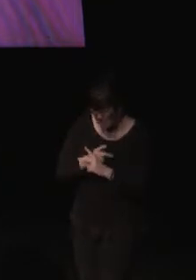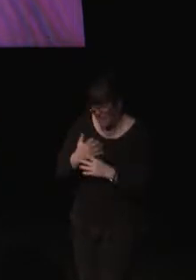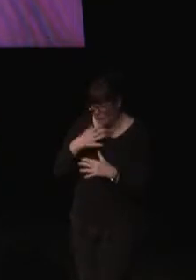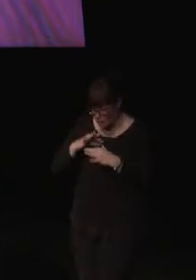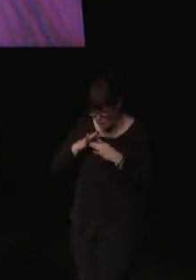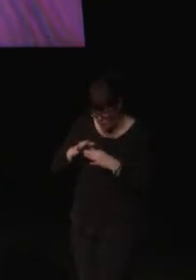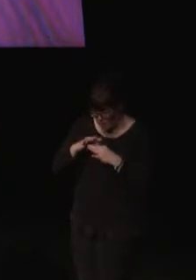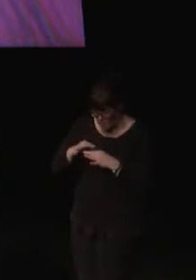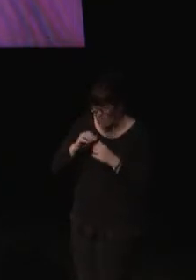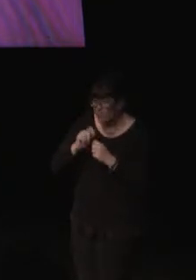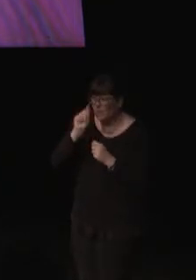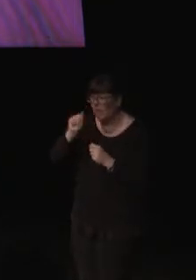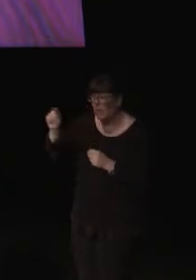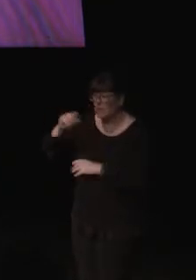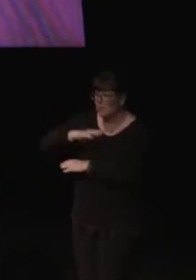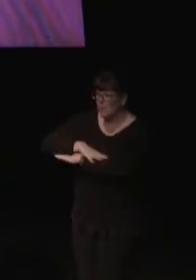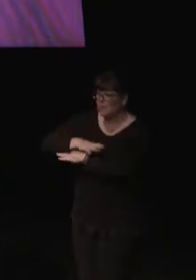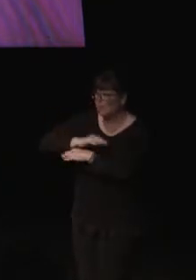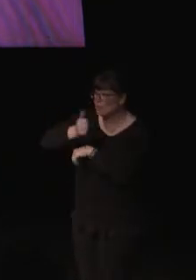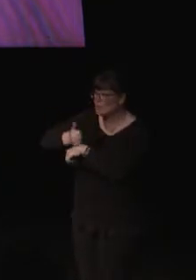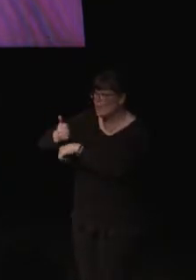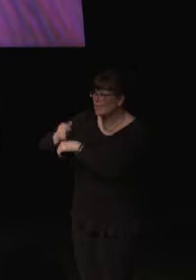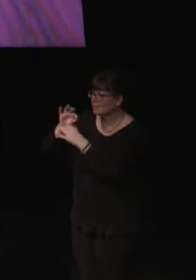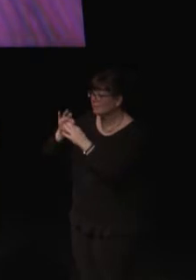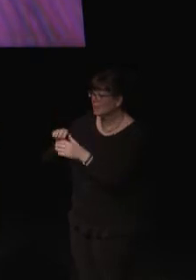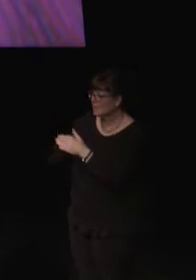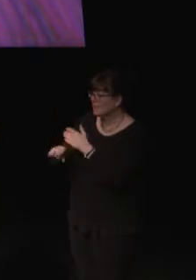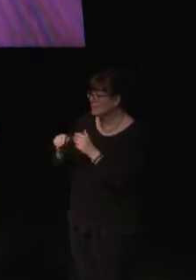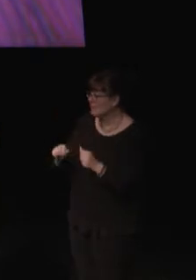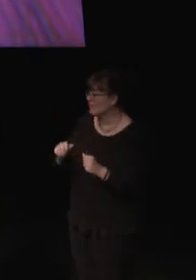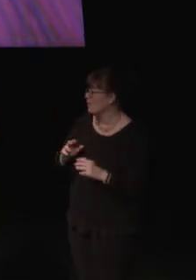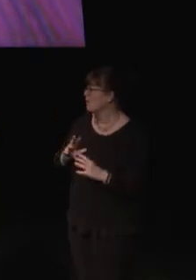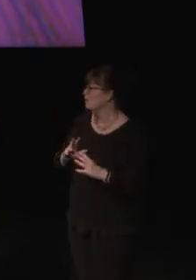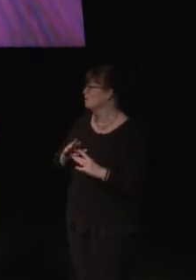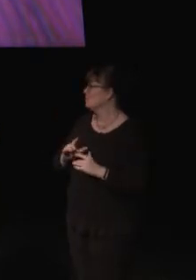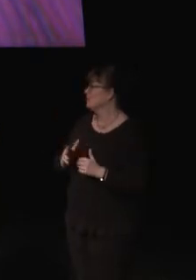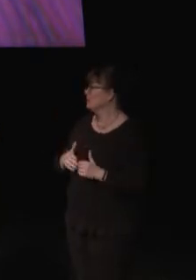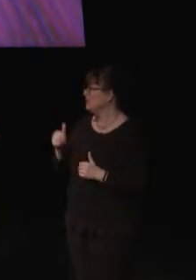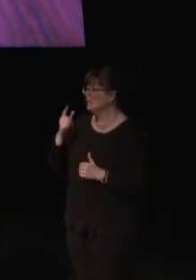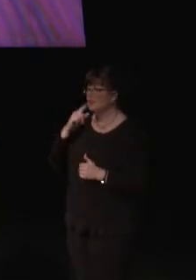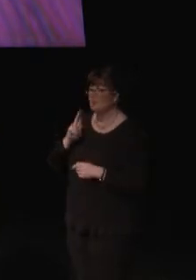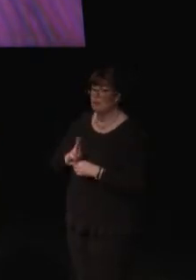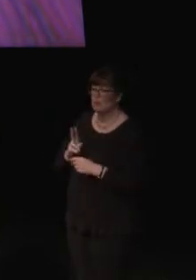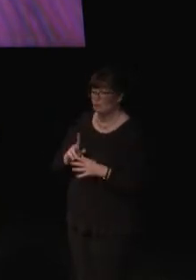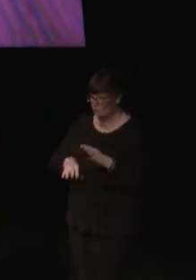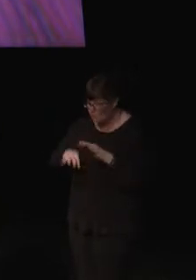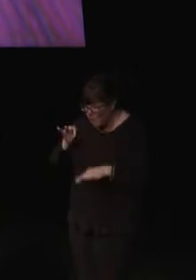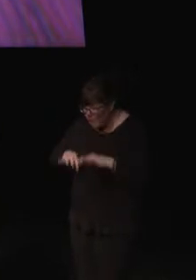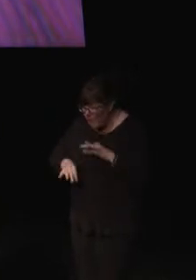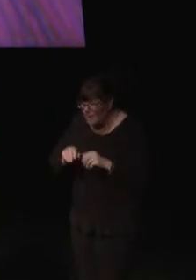with other platform settings around accessibility, can make it a lot easier for users to discover these capabilities and use them effectively.